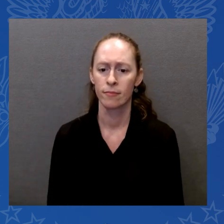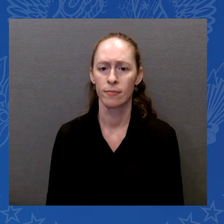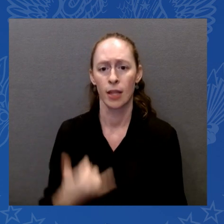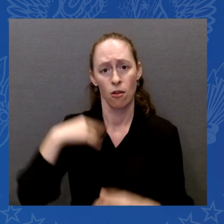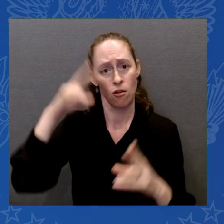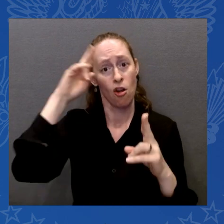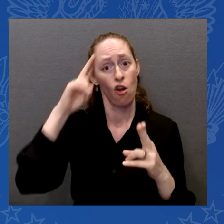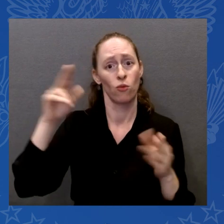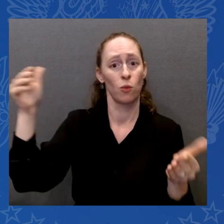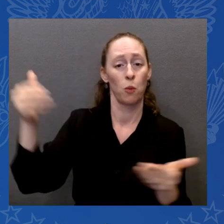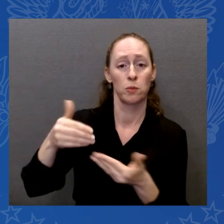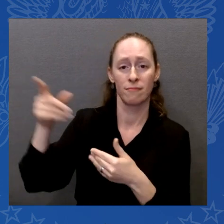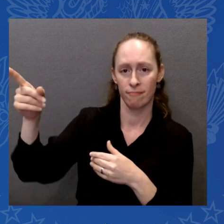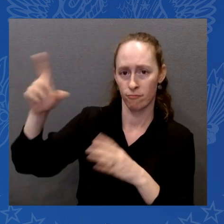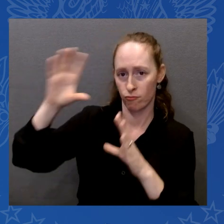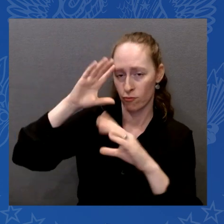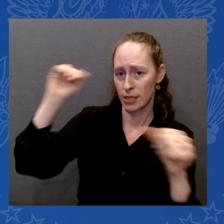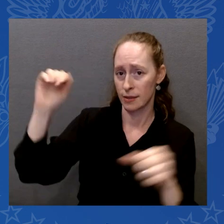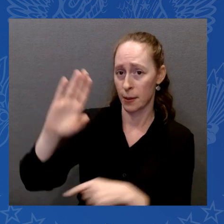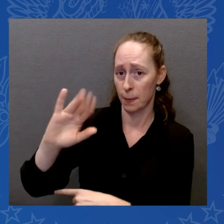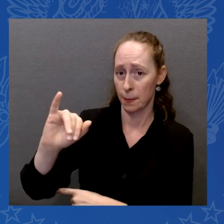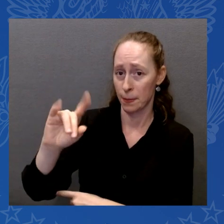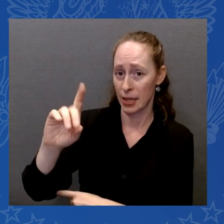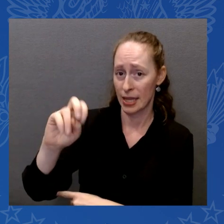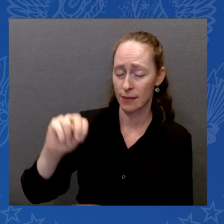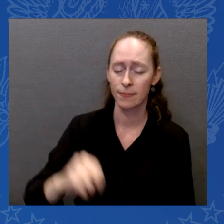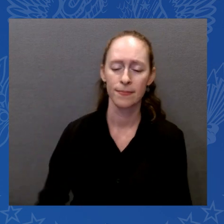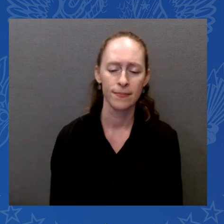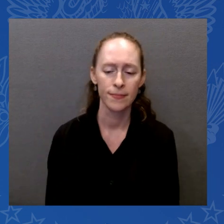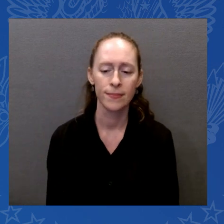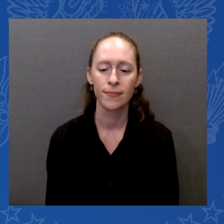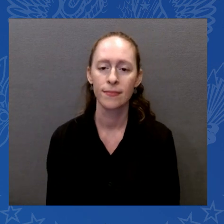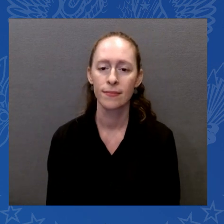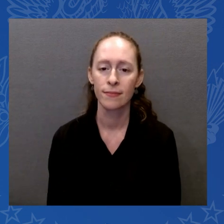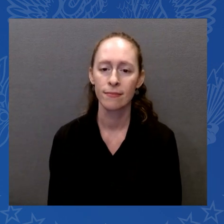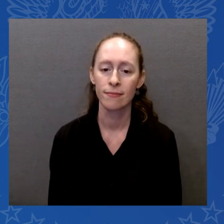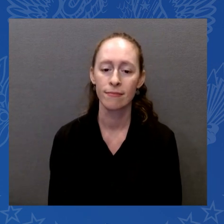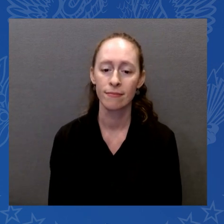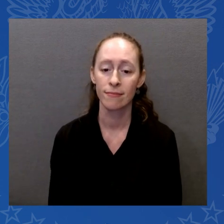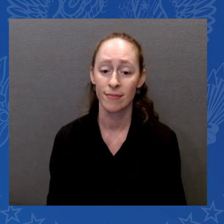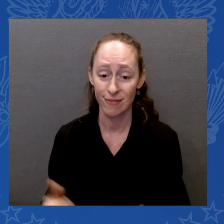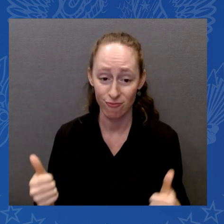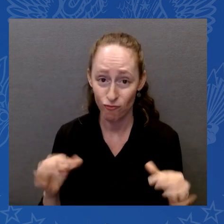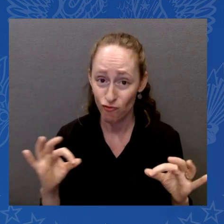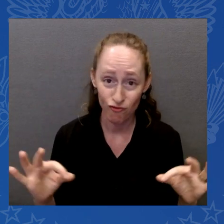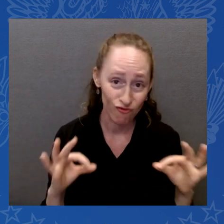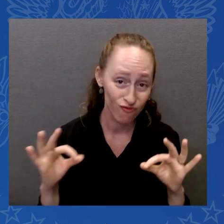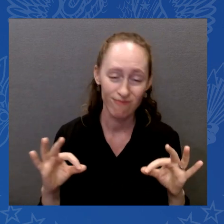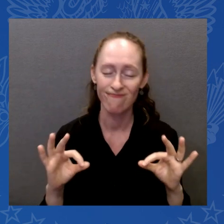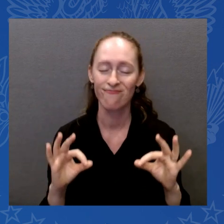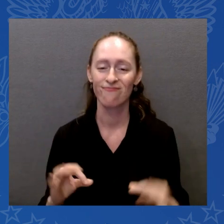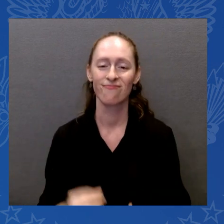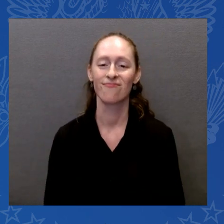The President: It's on? It's -- okay. Got it. Well, first of all, I created this taskforce